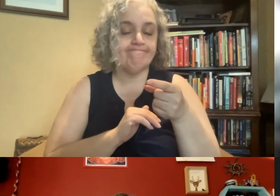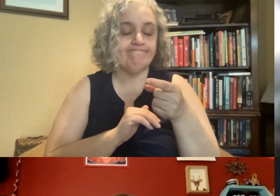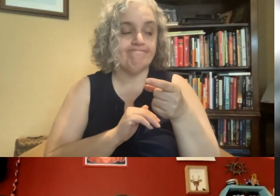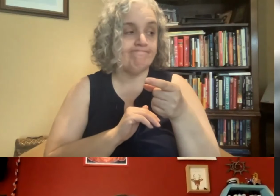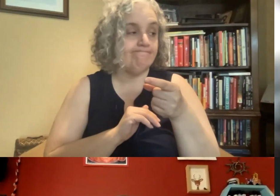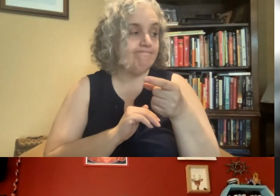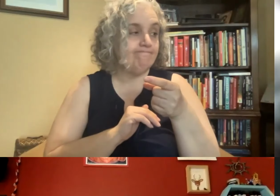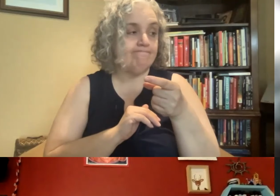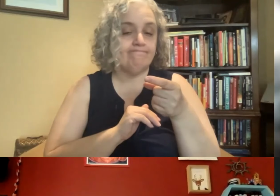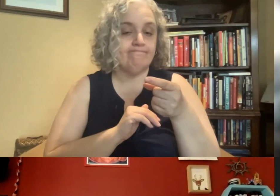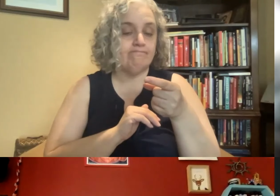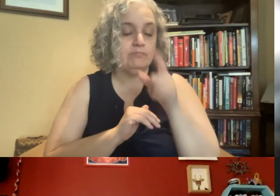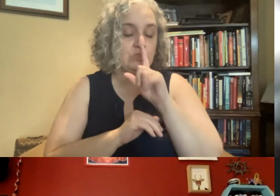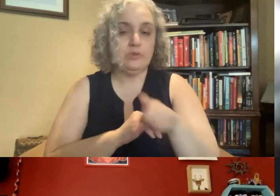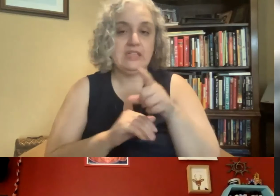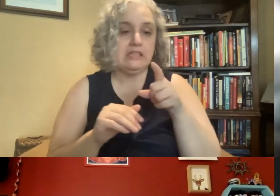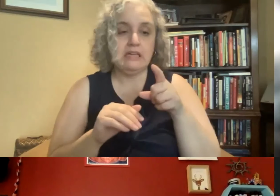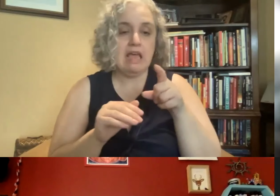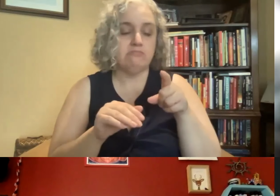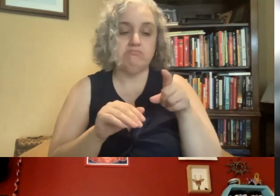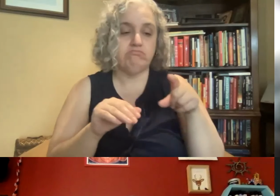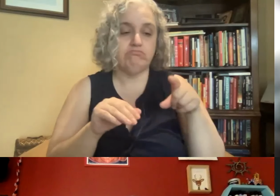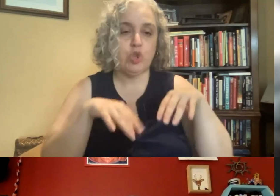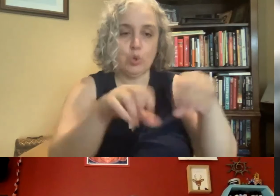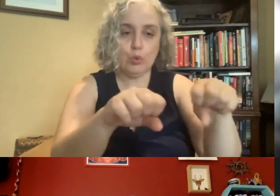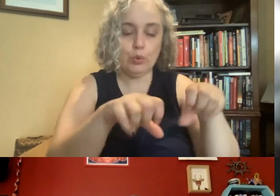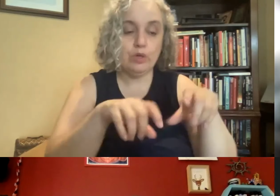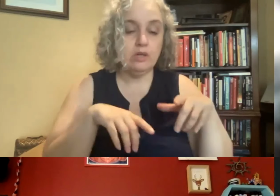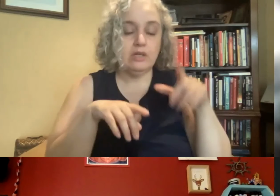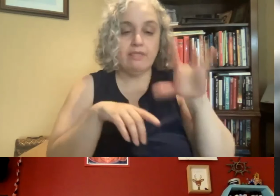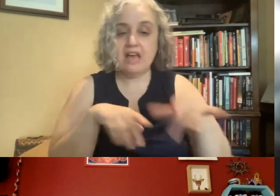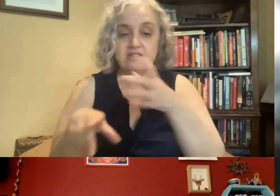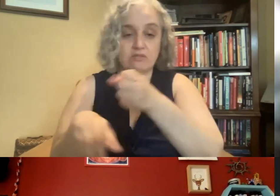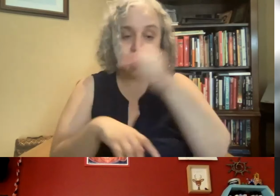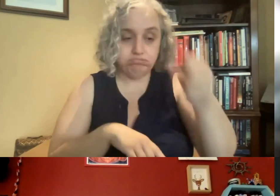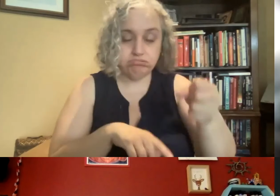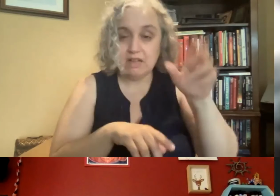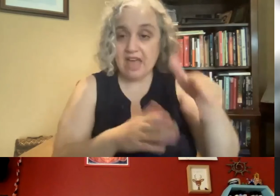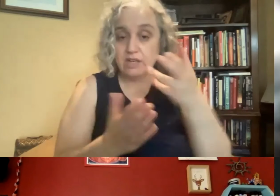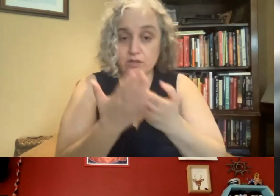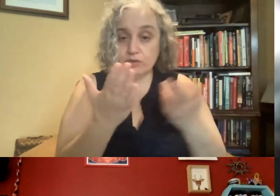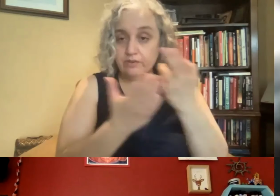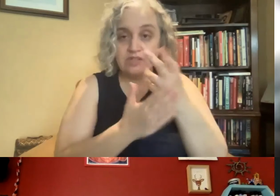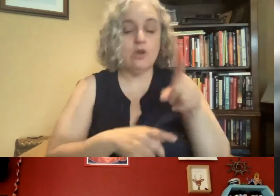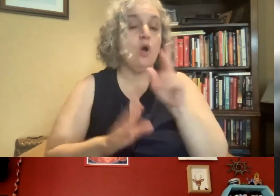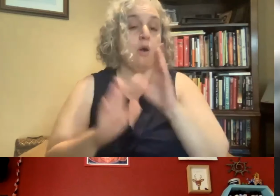within an academic institution and therefore should not be offered a place, individuals that are seen as